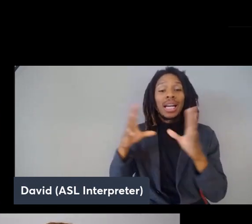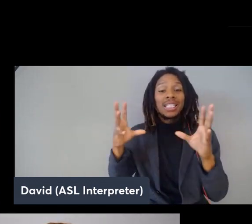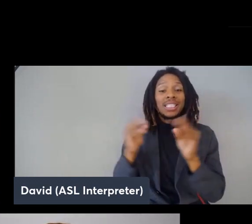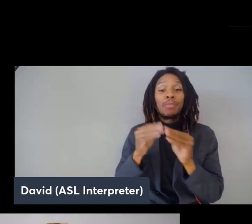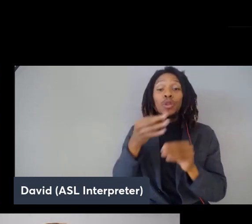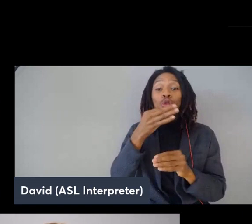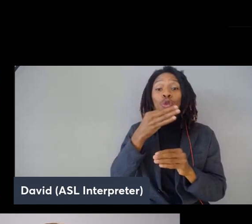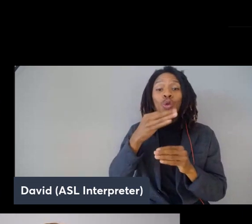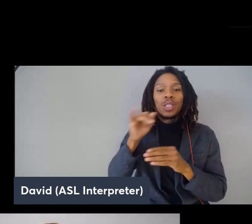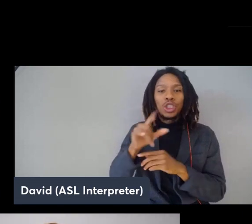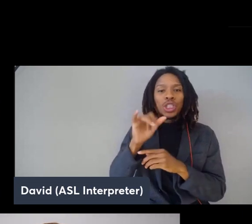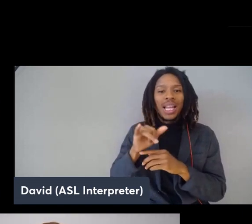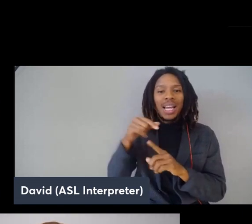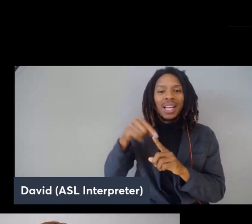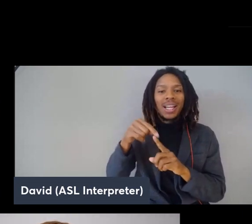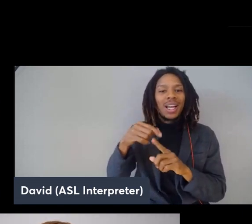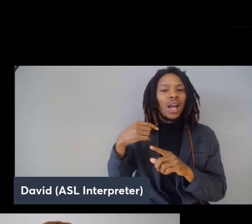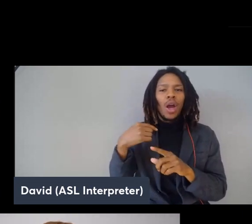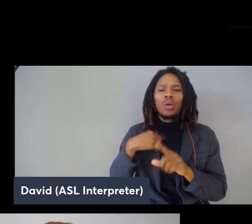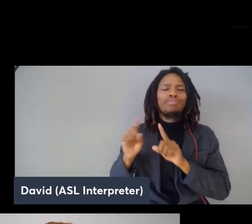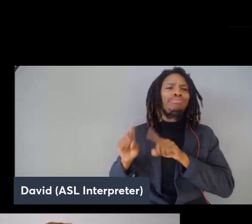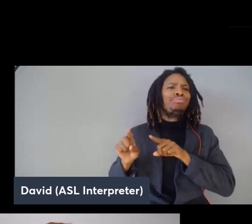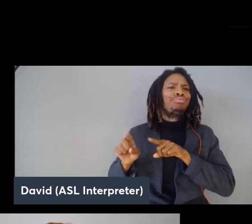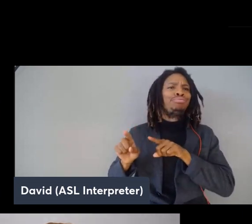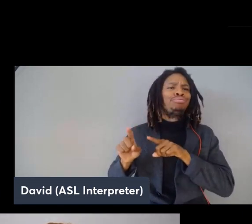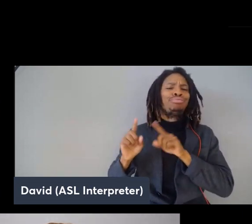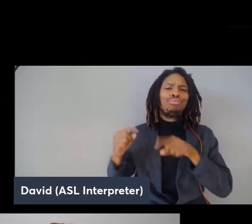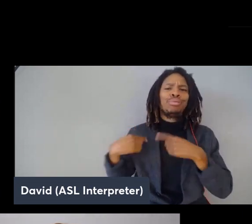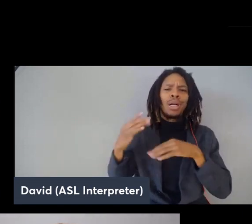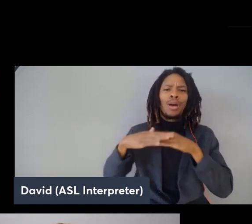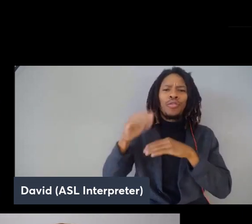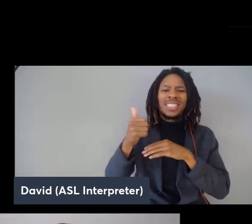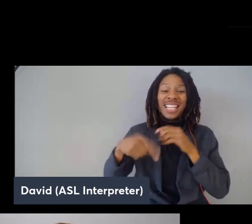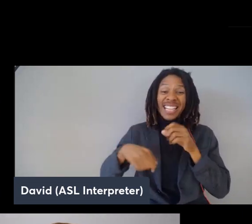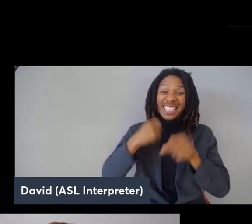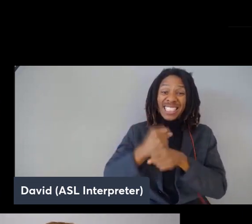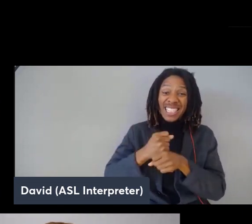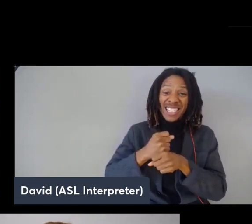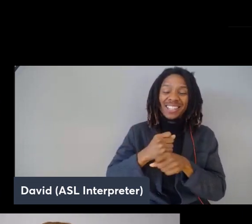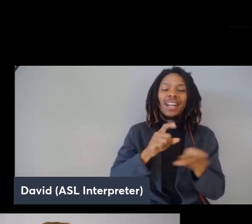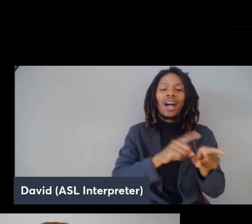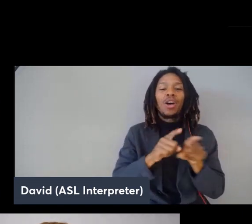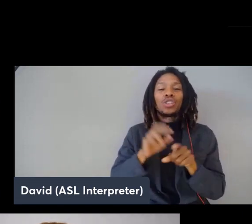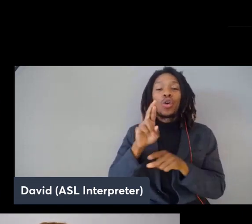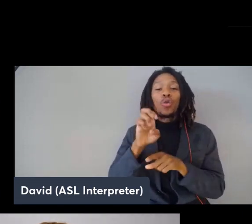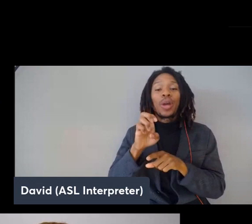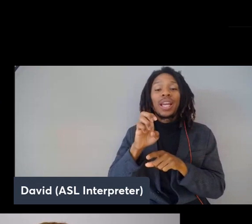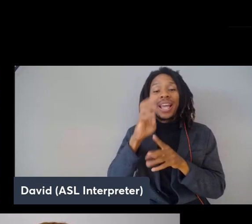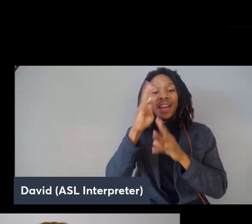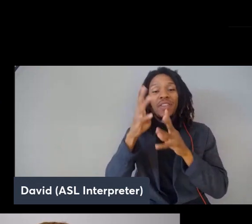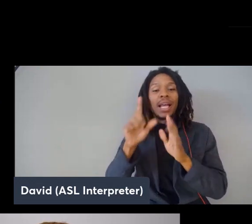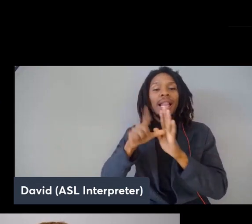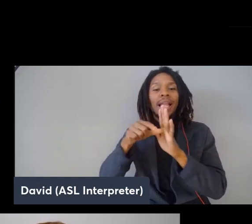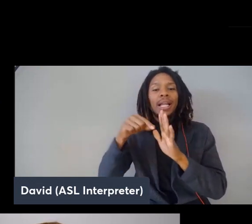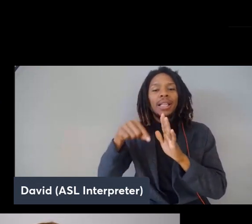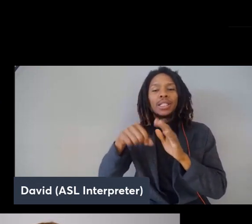and we've been to over 10 of these AWS summits this year. We're also gonna be at re:Invent later in the year,